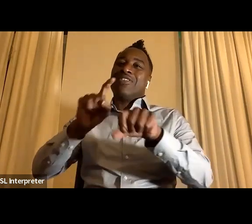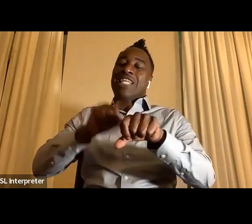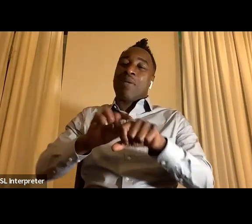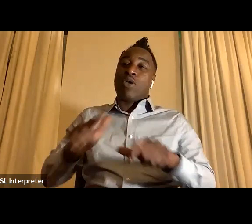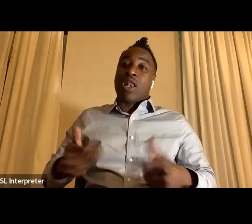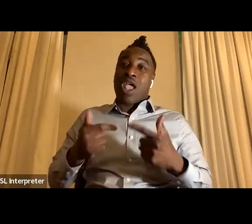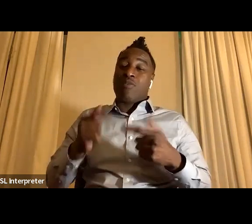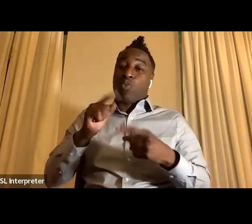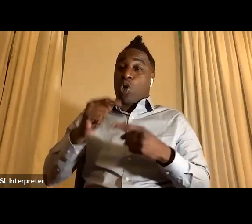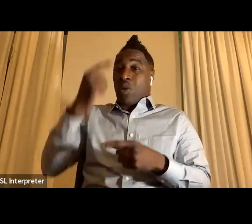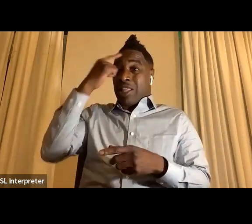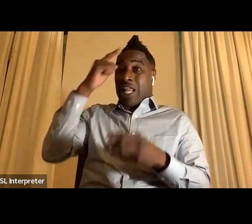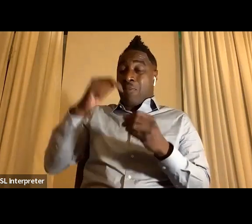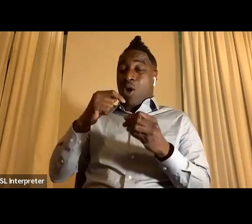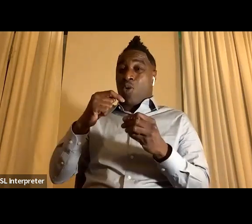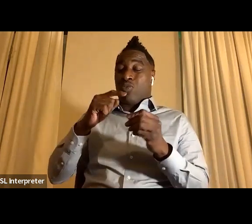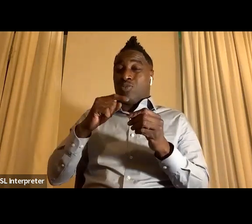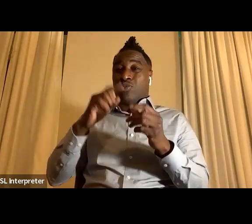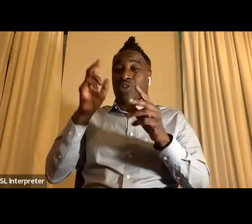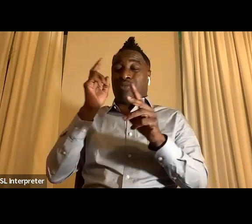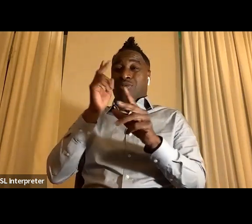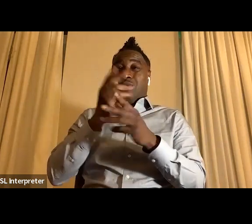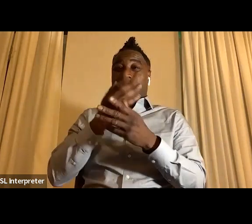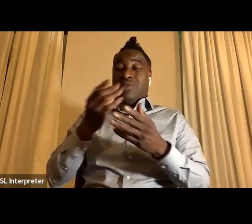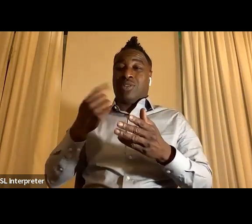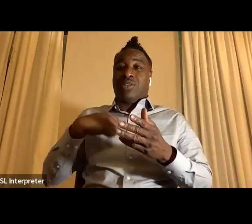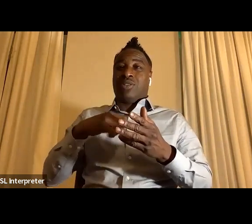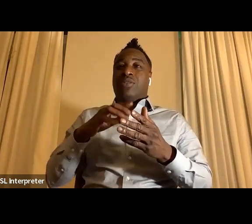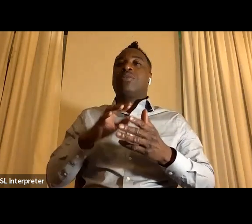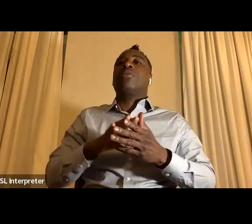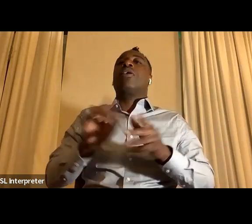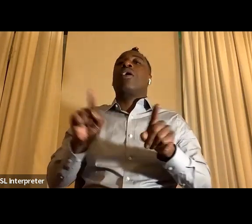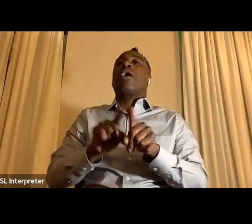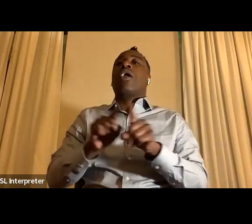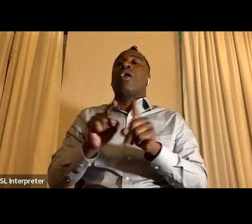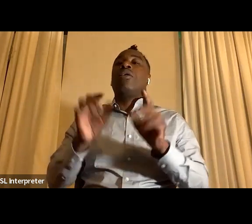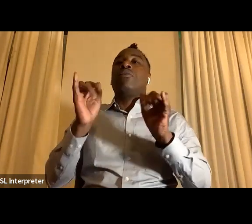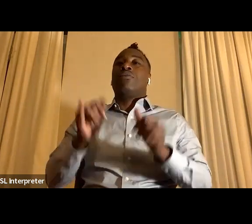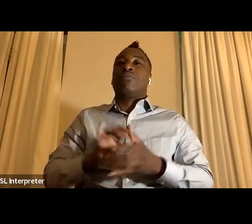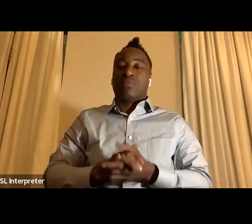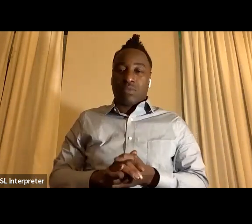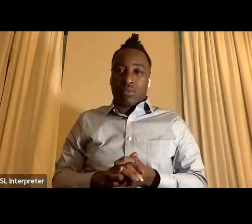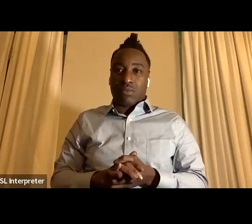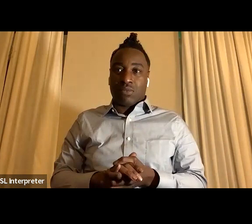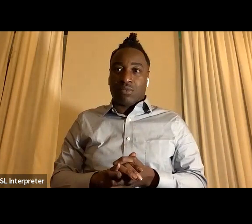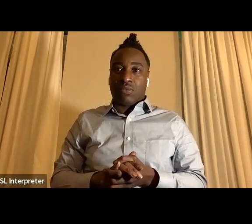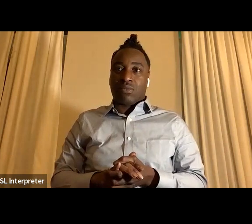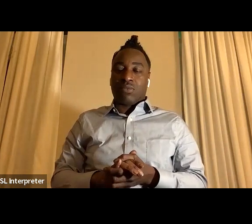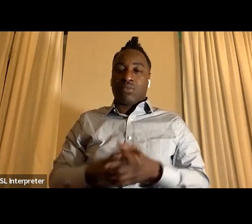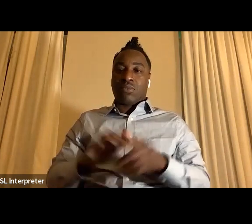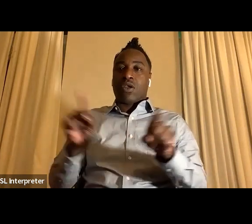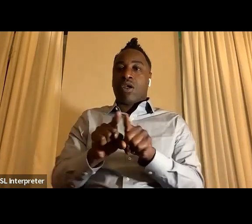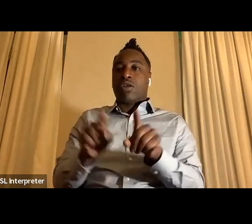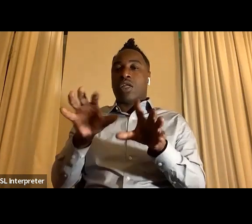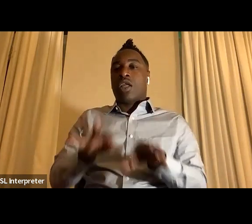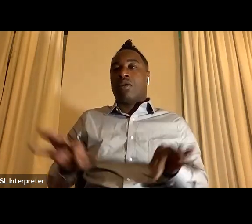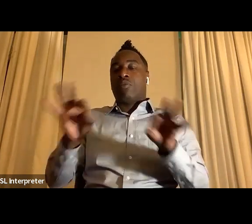and then also like your mind as you move through it, as the individual because I think it's also important for us to highlight our community,